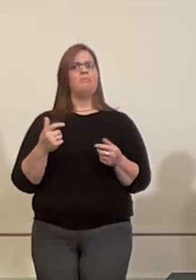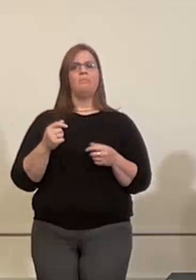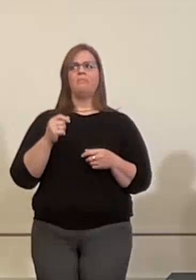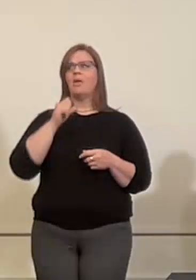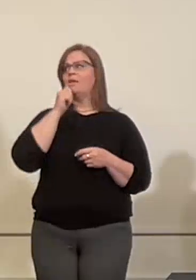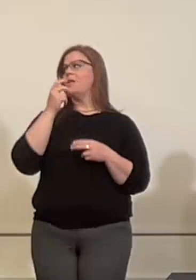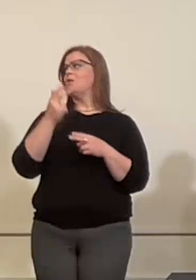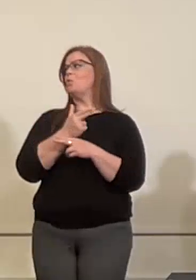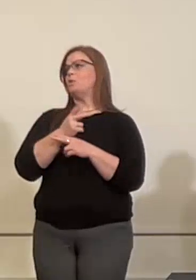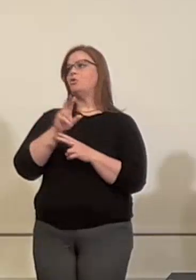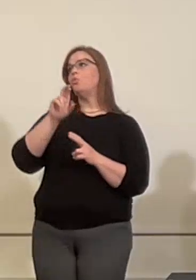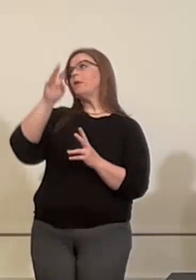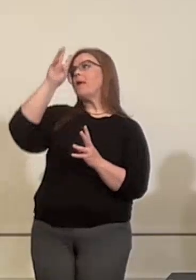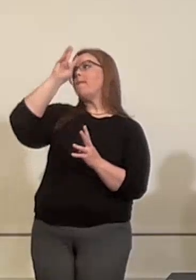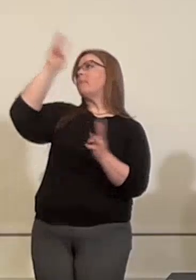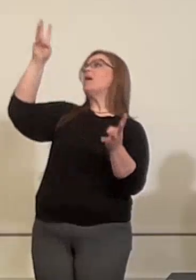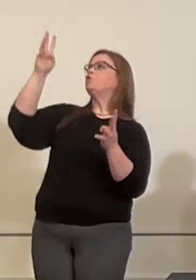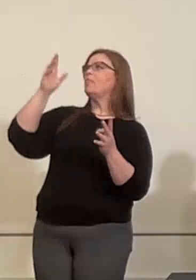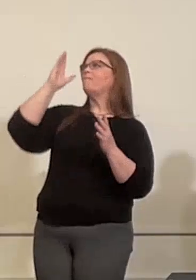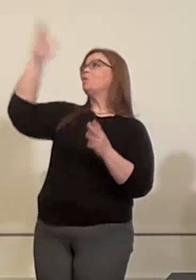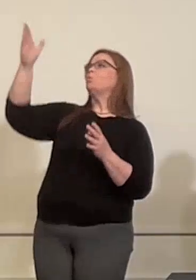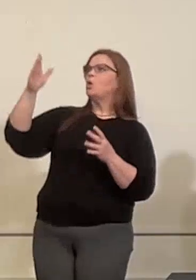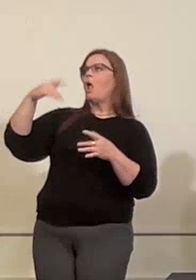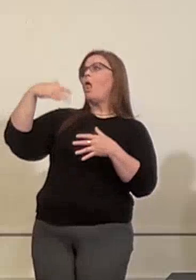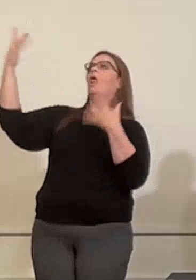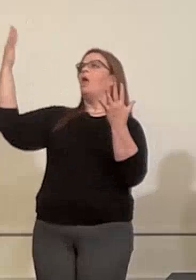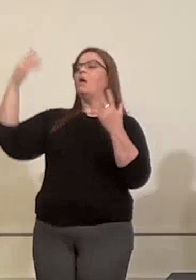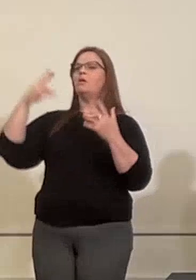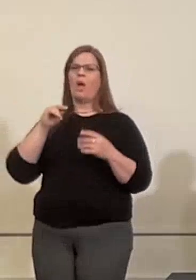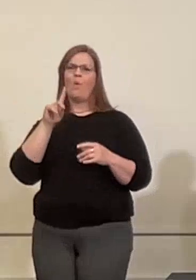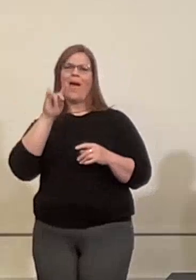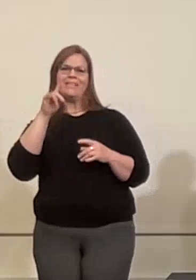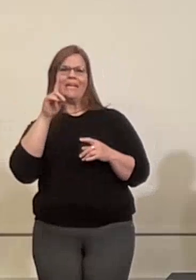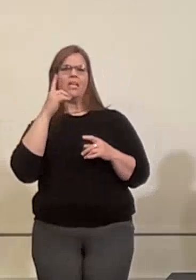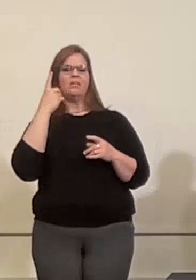I did it to do the grunt work, to do the e-mail that I have to